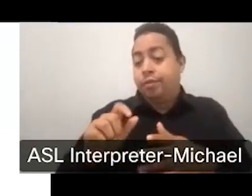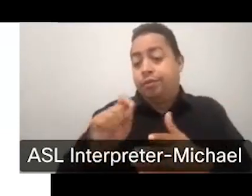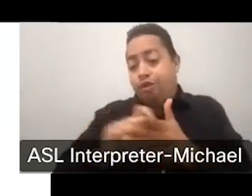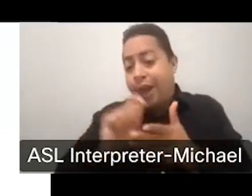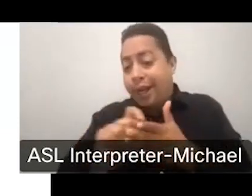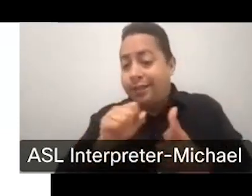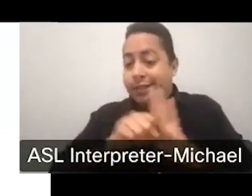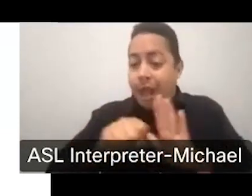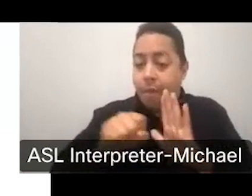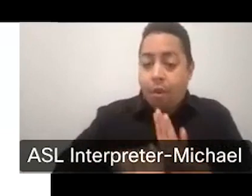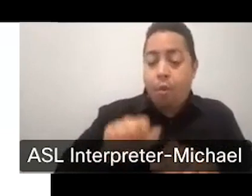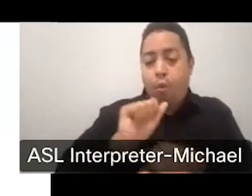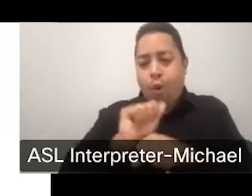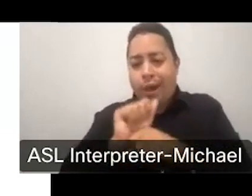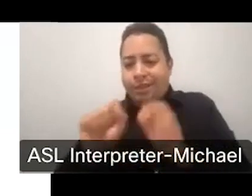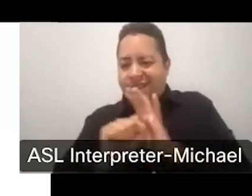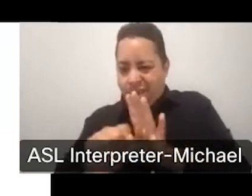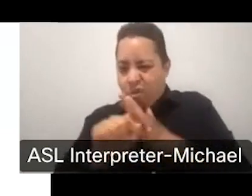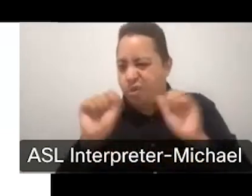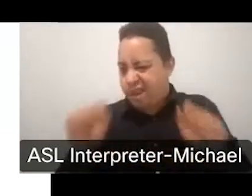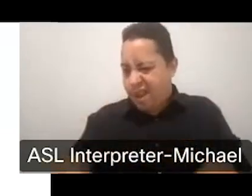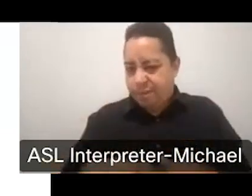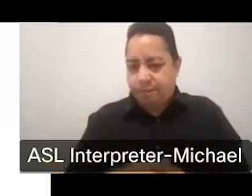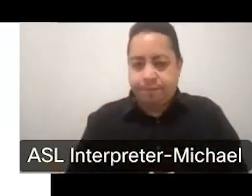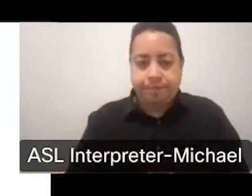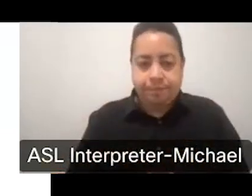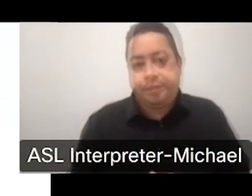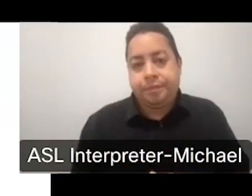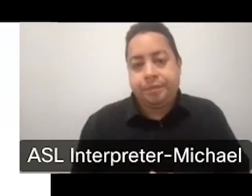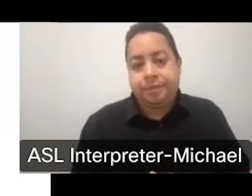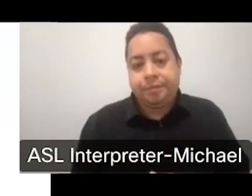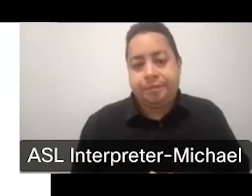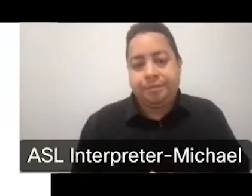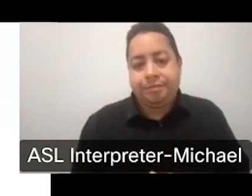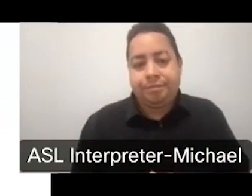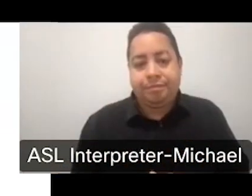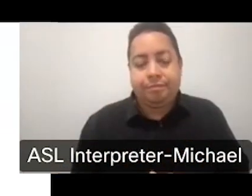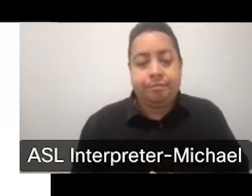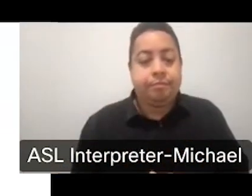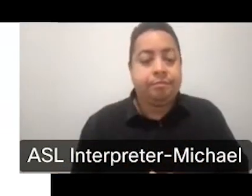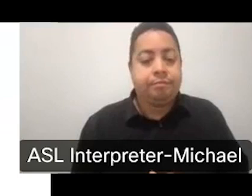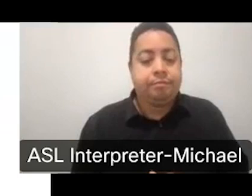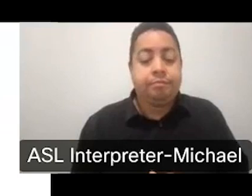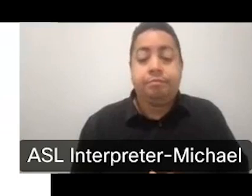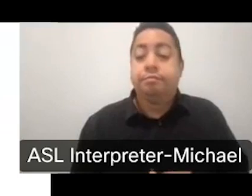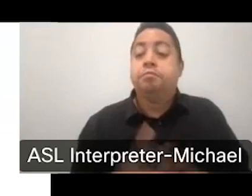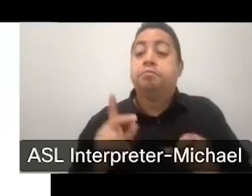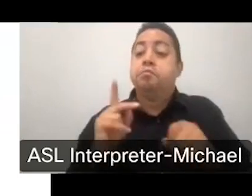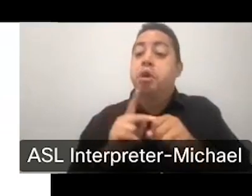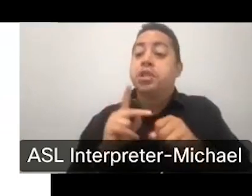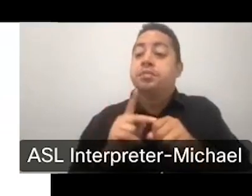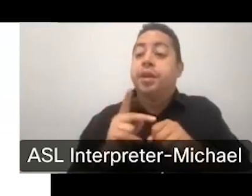To participate in the WRP, you must be eligible